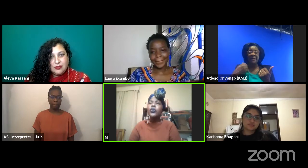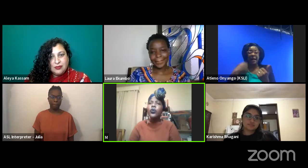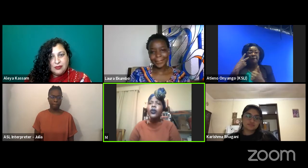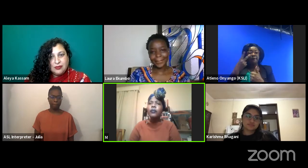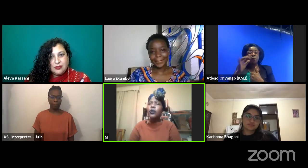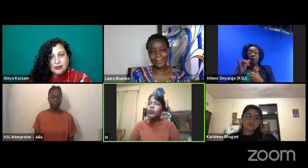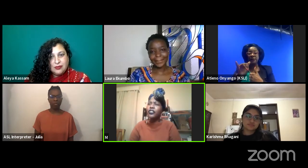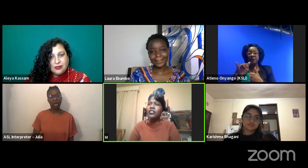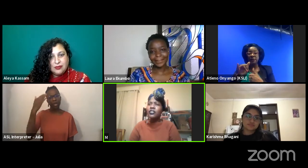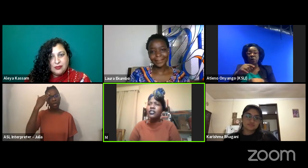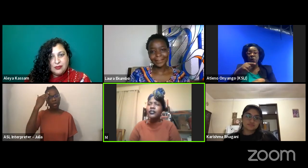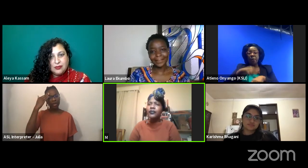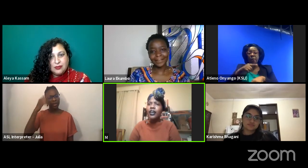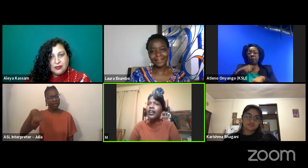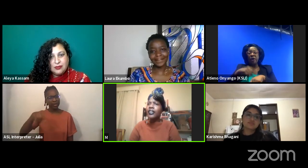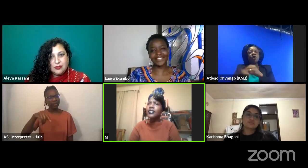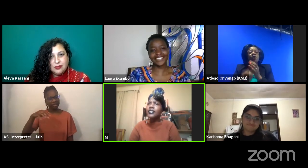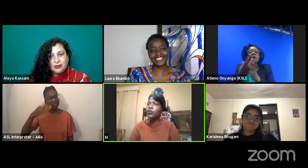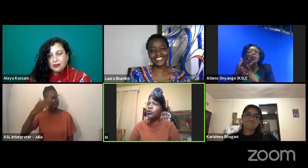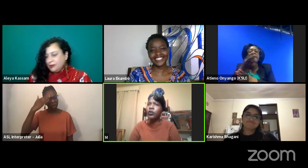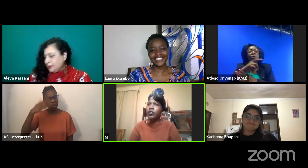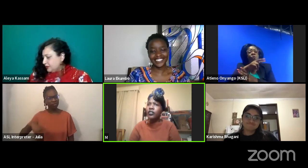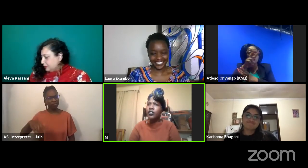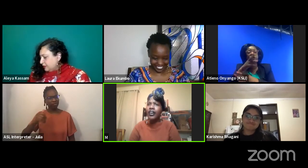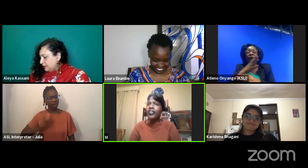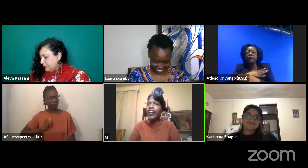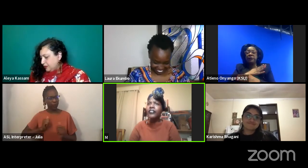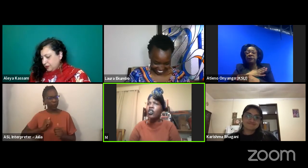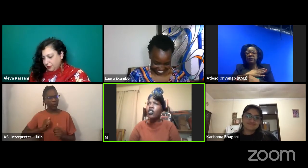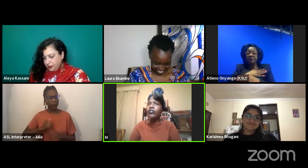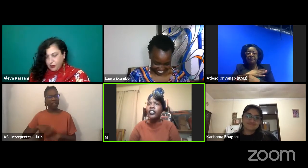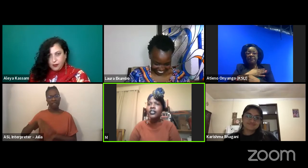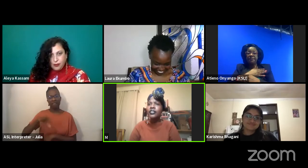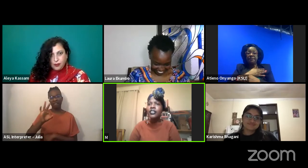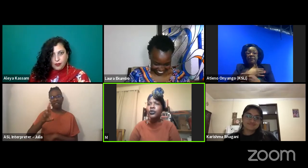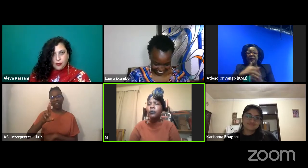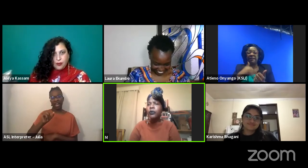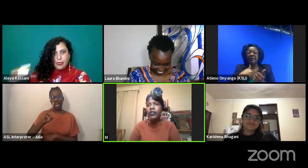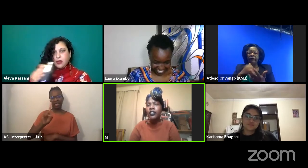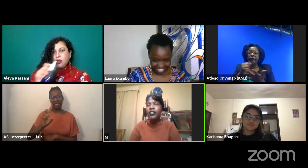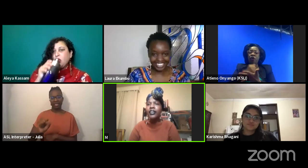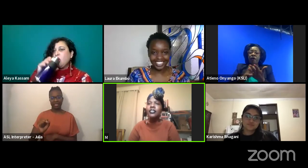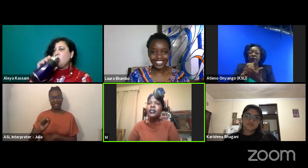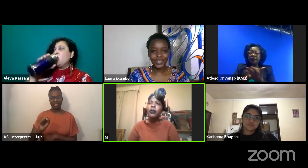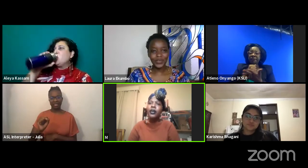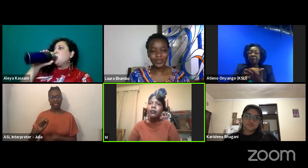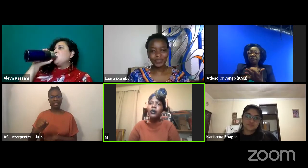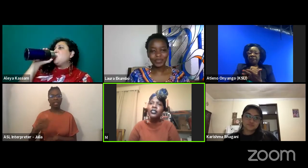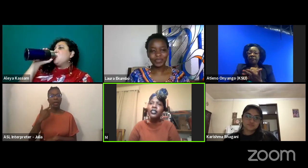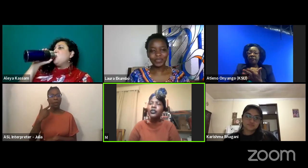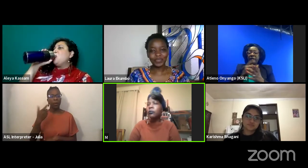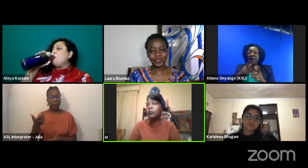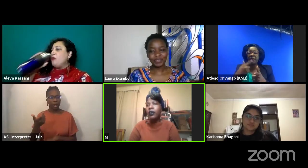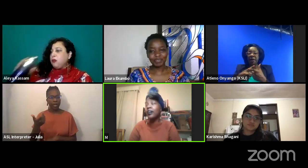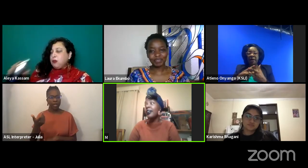when you're going up and you watch friends and it's certainly New York and they're having coffee and it's Central Perk and it's upon about Central Perk,